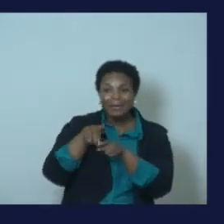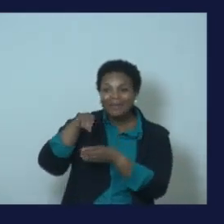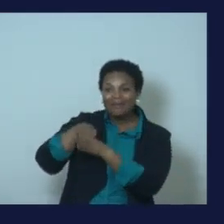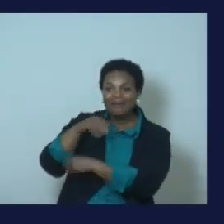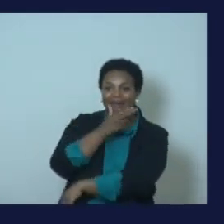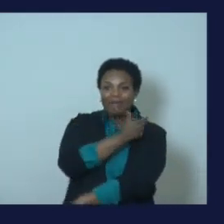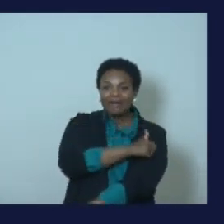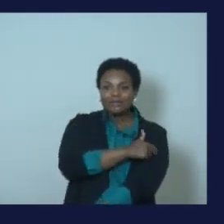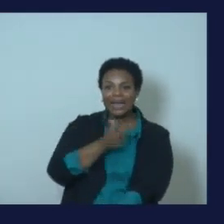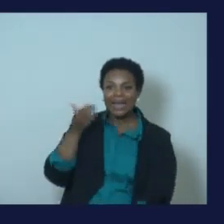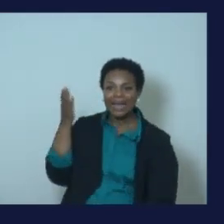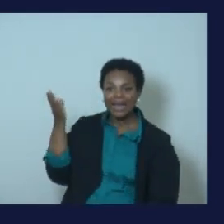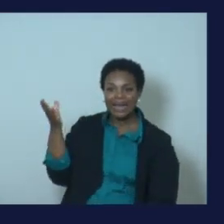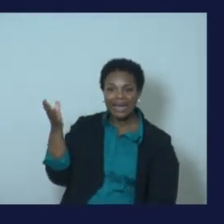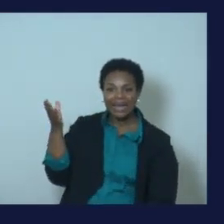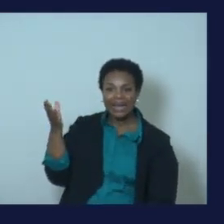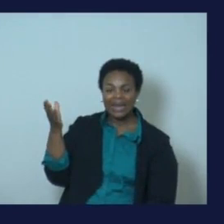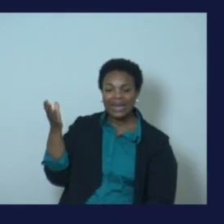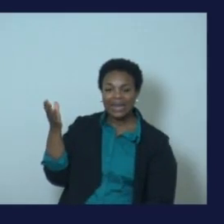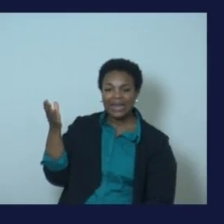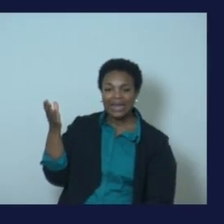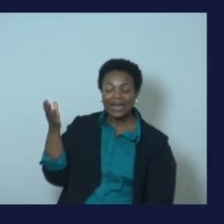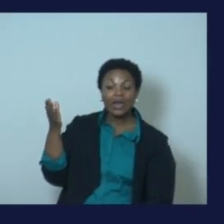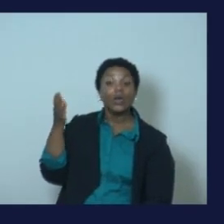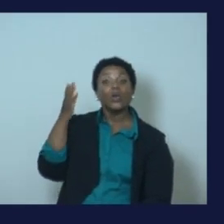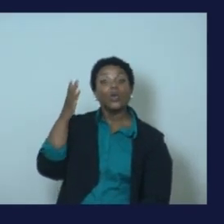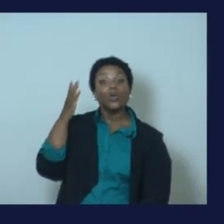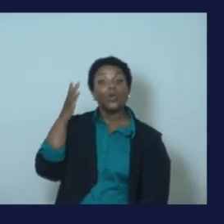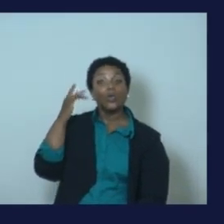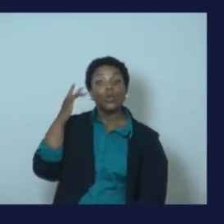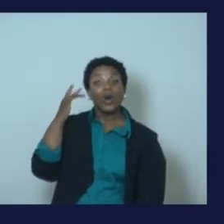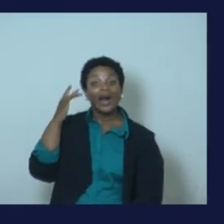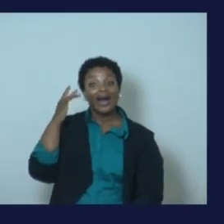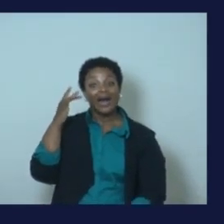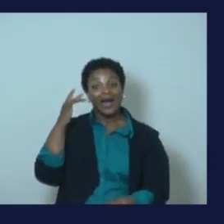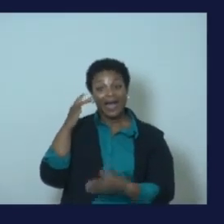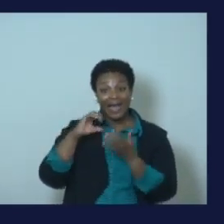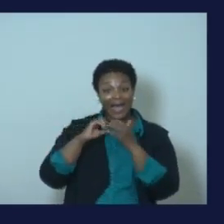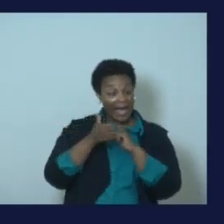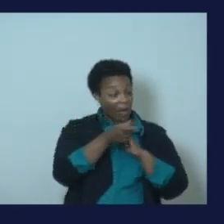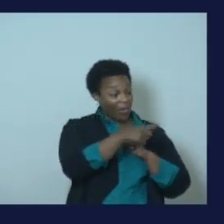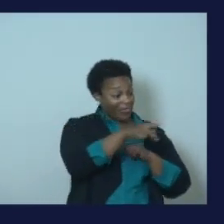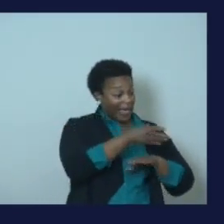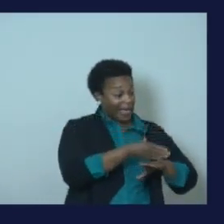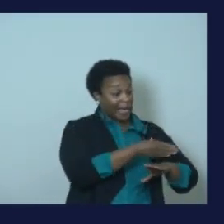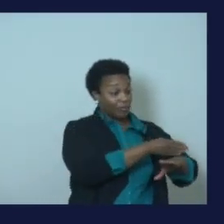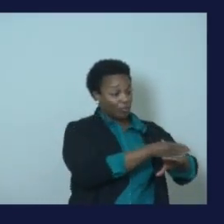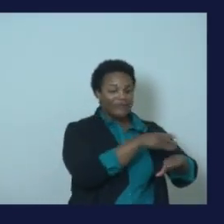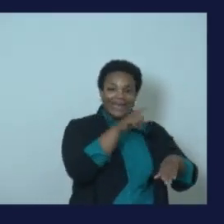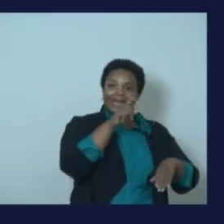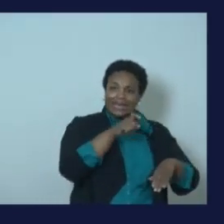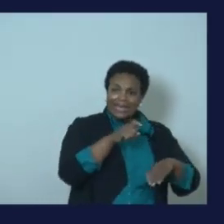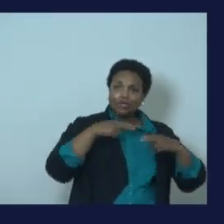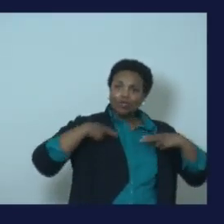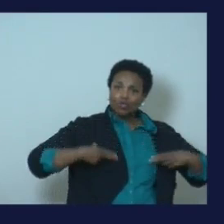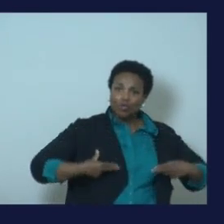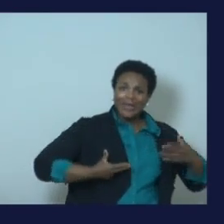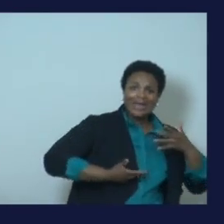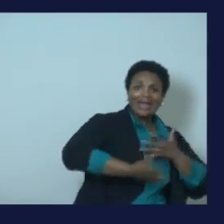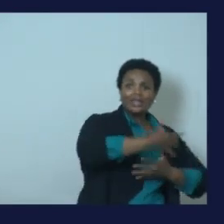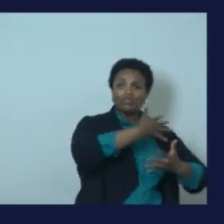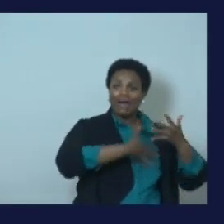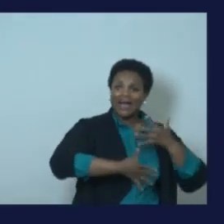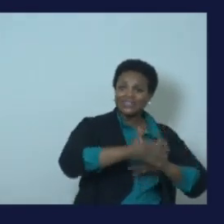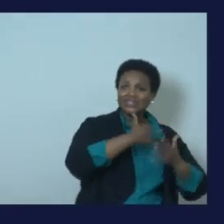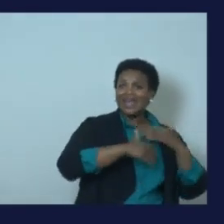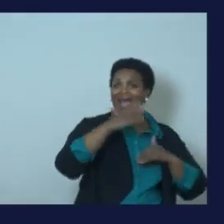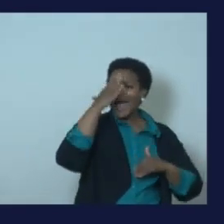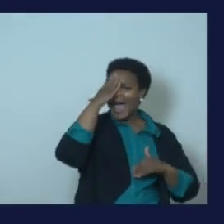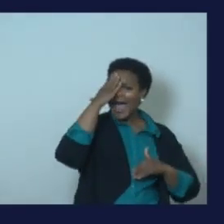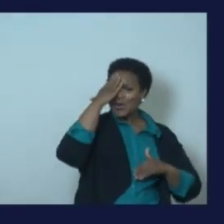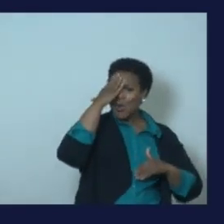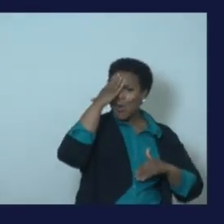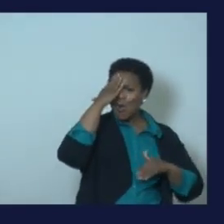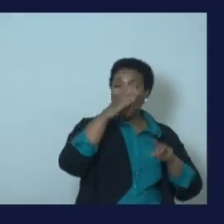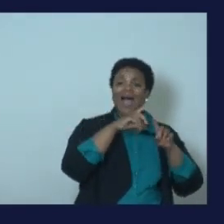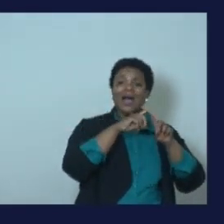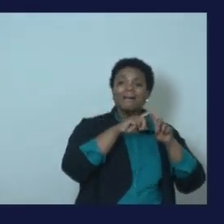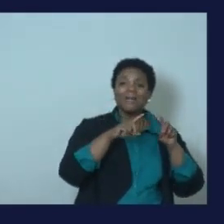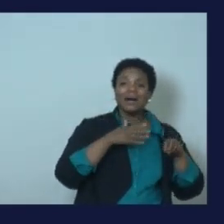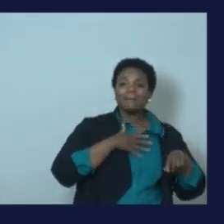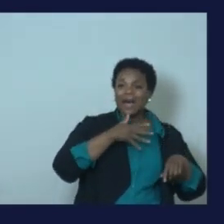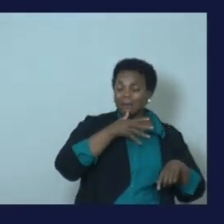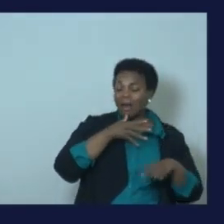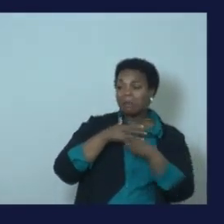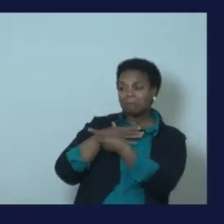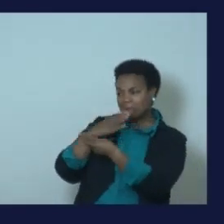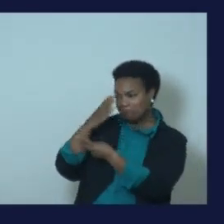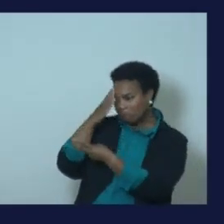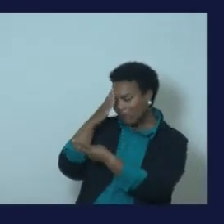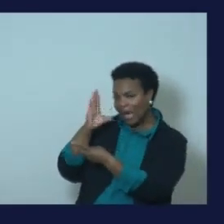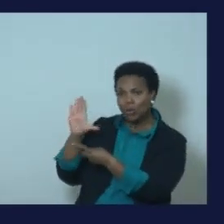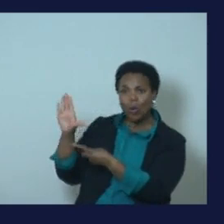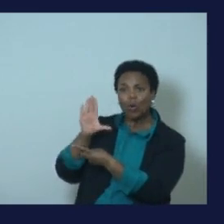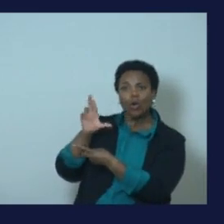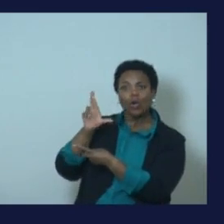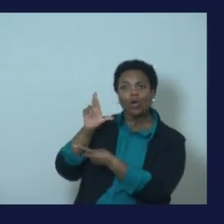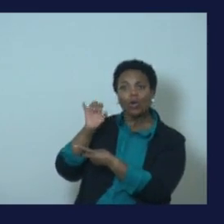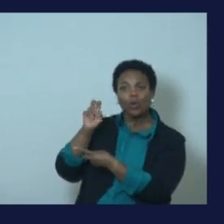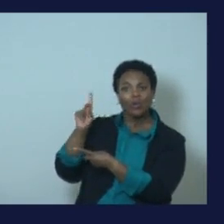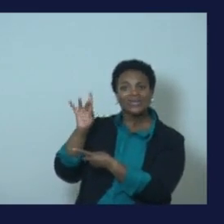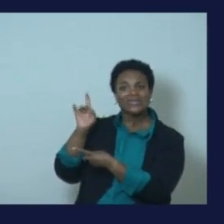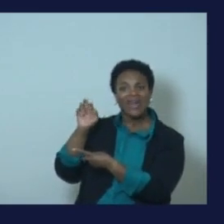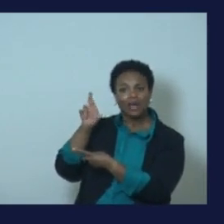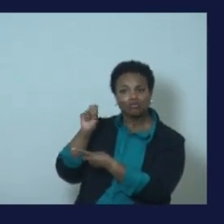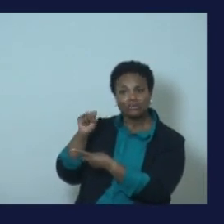I KNOW THAT UNEQUIVOCALLY MY MOTHER’S IN THE HOSPITAL AGAIN BECAUSE PART OF DOING WELL IN THESE FACILITIES IS HAVING HUMAN INTERACTION AND IMPACT AND KNOWING WHAT MY MOM’S RISK